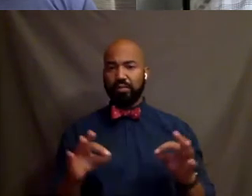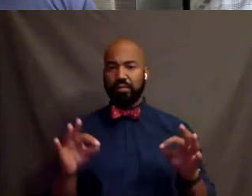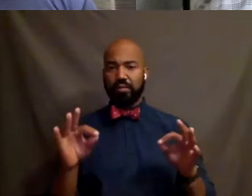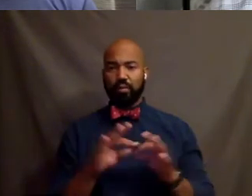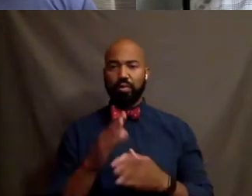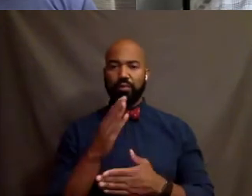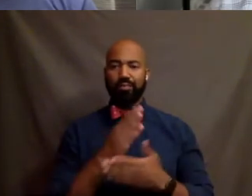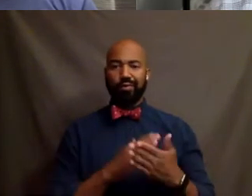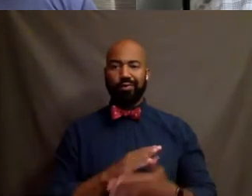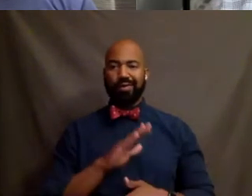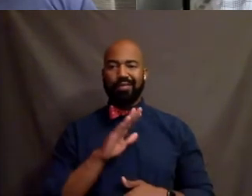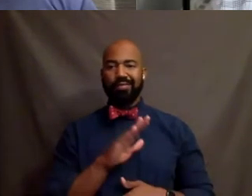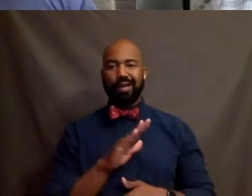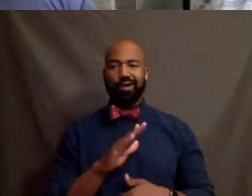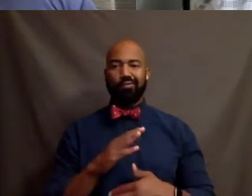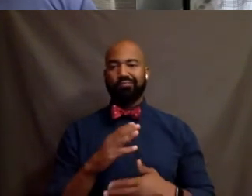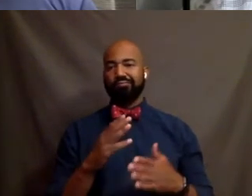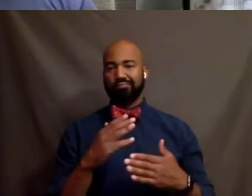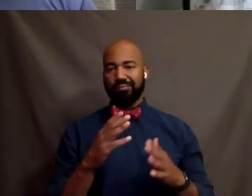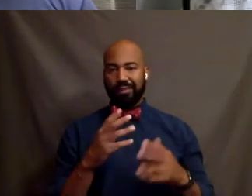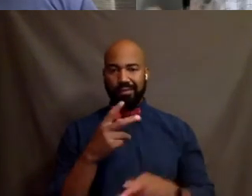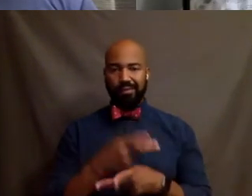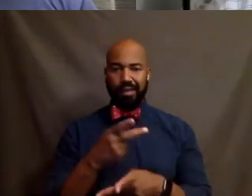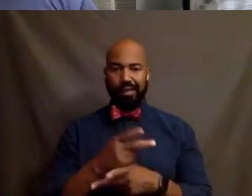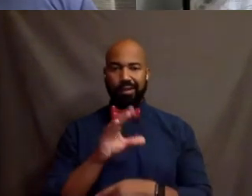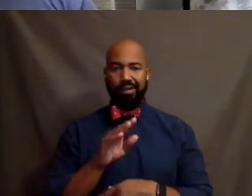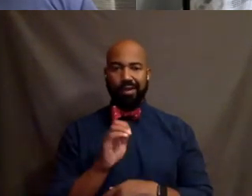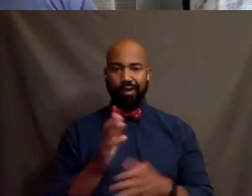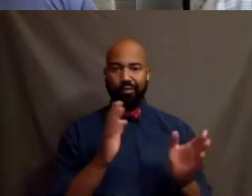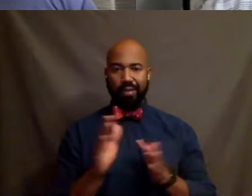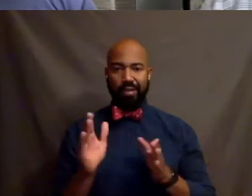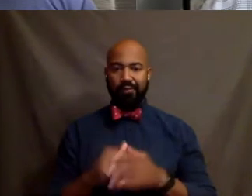So good question. And I think that taps into a little bit of what you were talking about earlier,